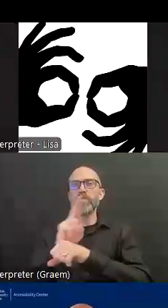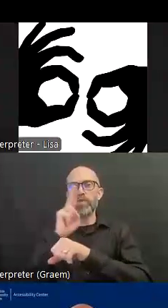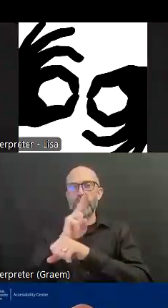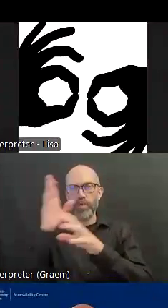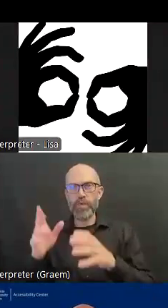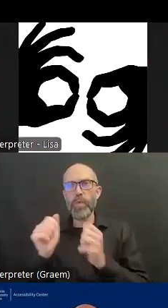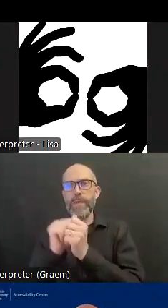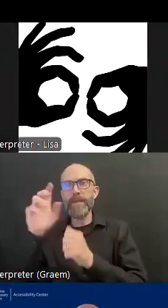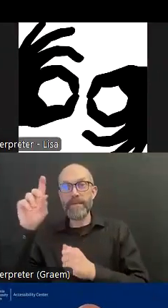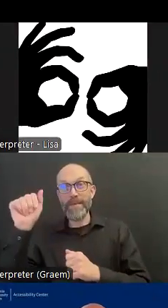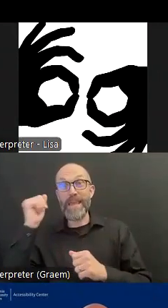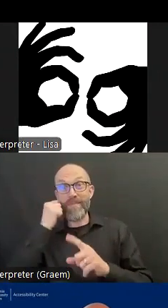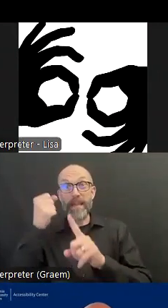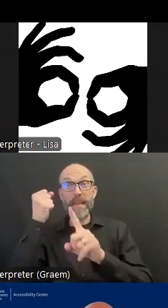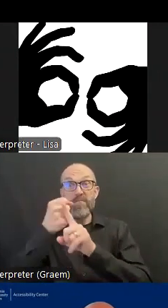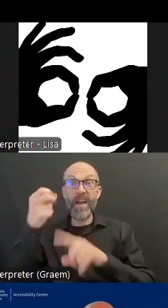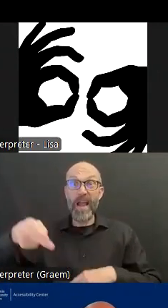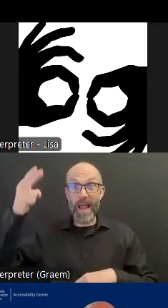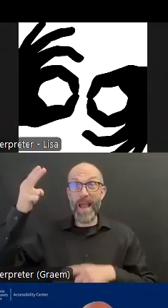If it's high, that represents a high-risk factor.